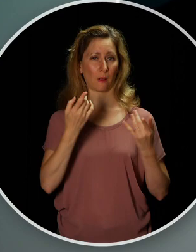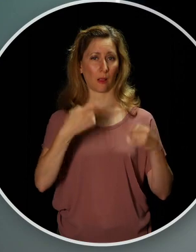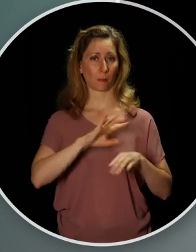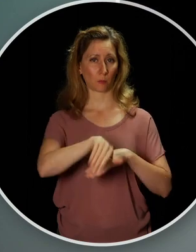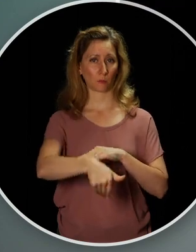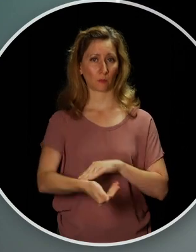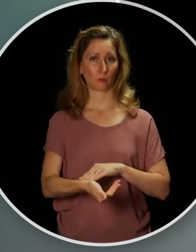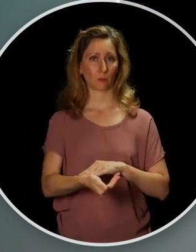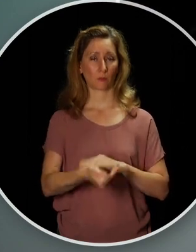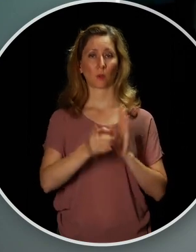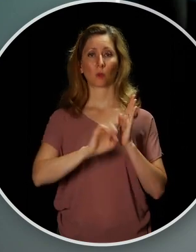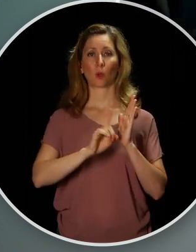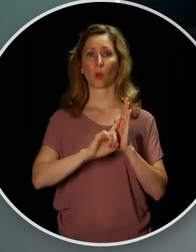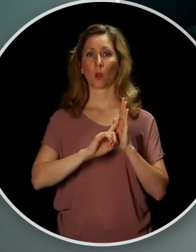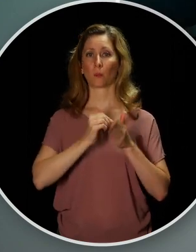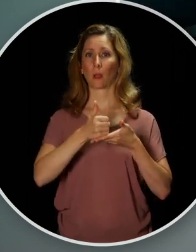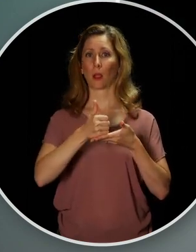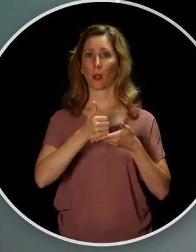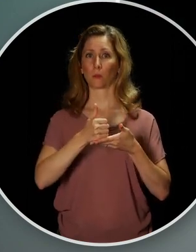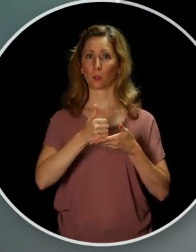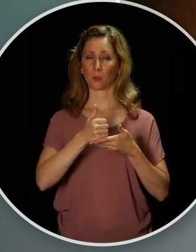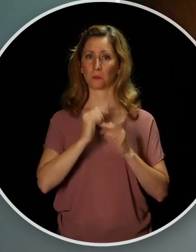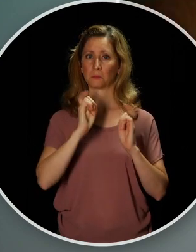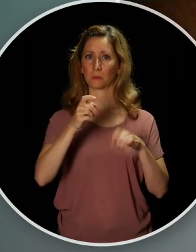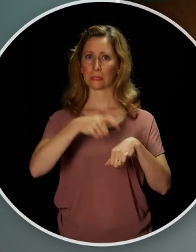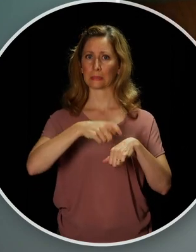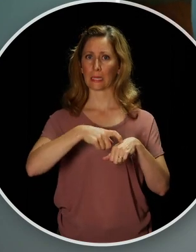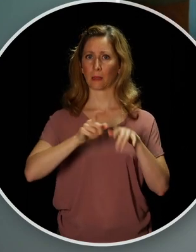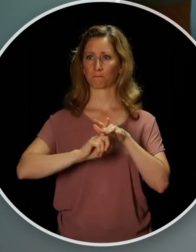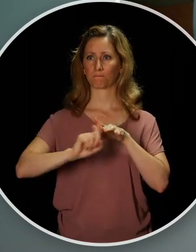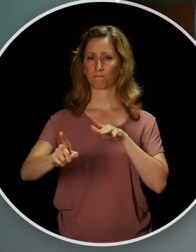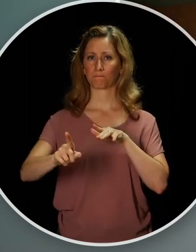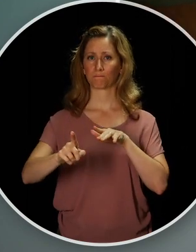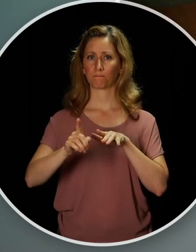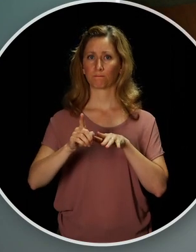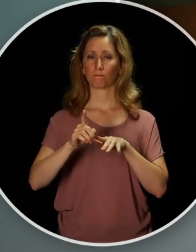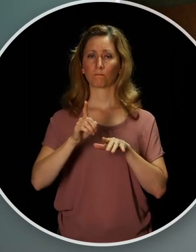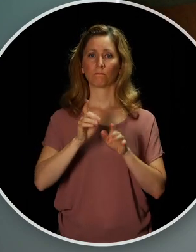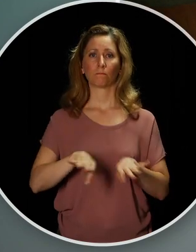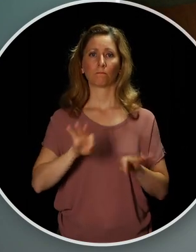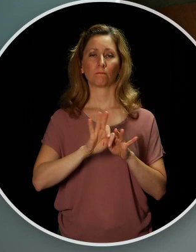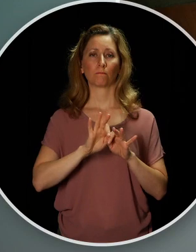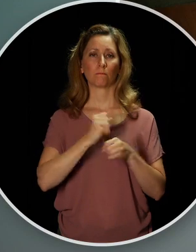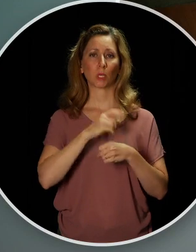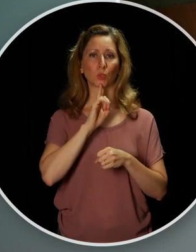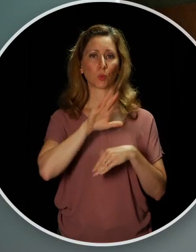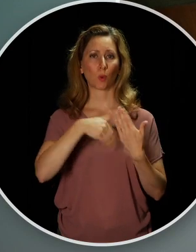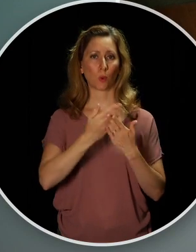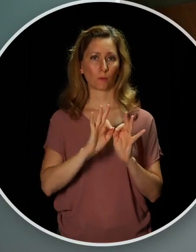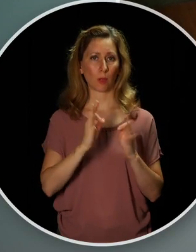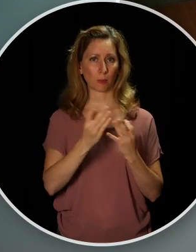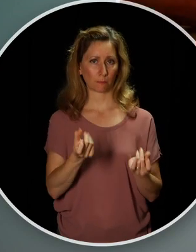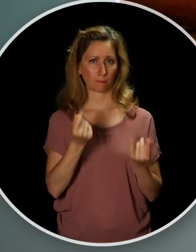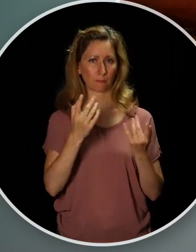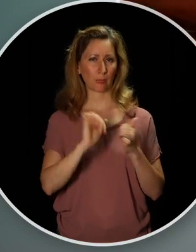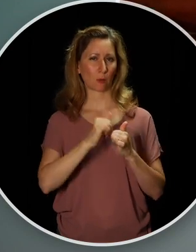Smoke alarms give you time to escape. Make sure everyone in your home learns what the smoke alarm sounds like.